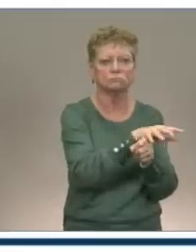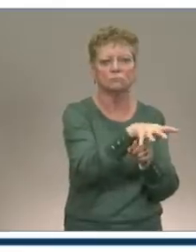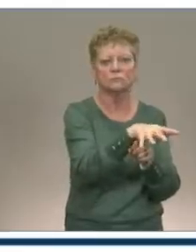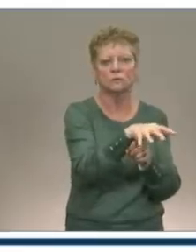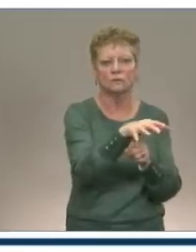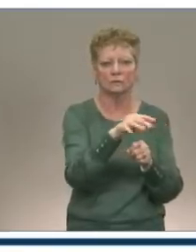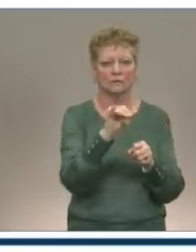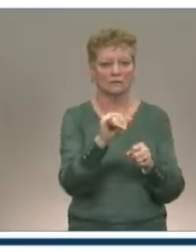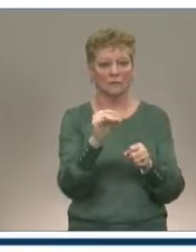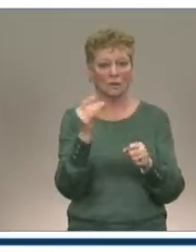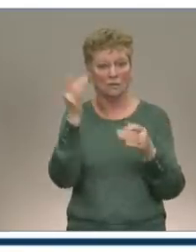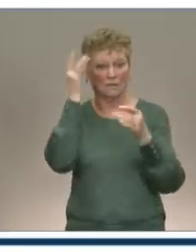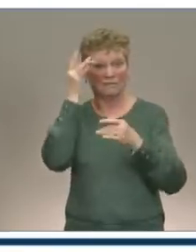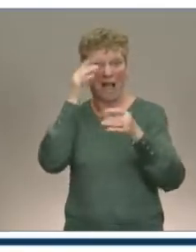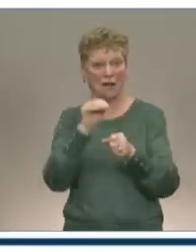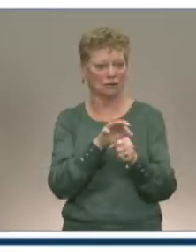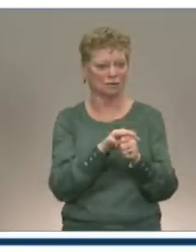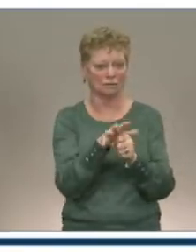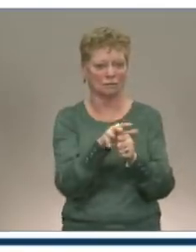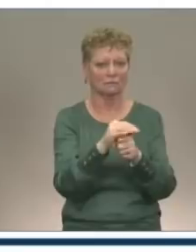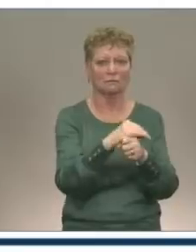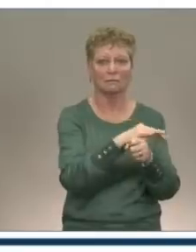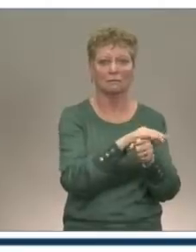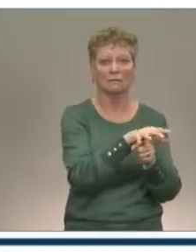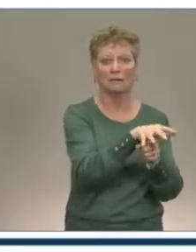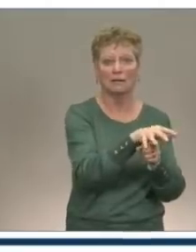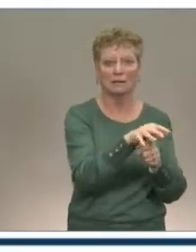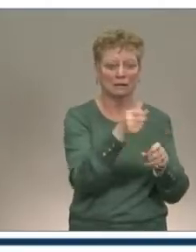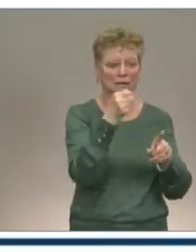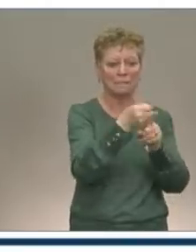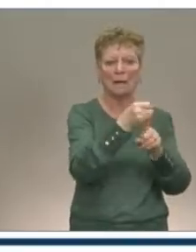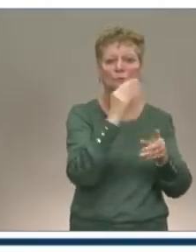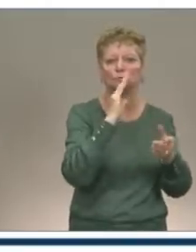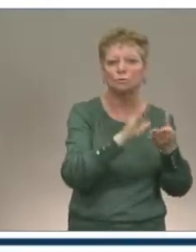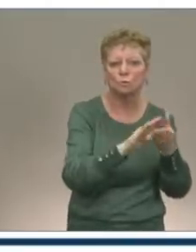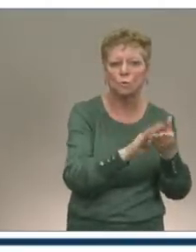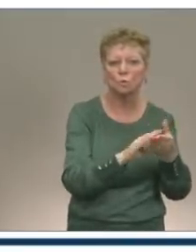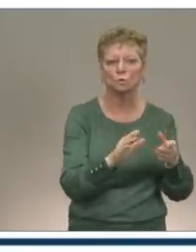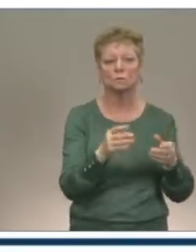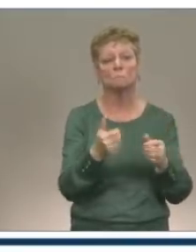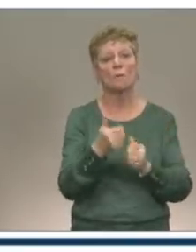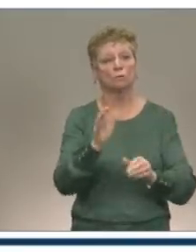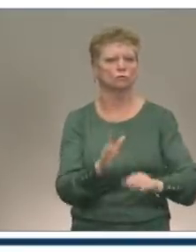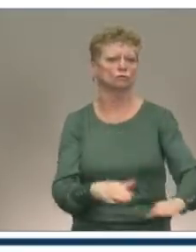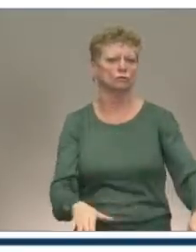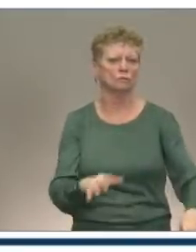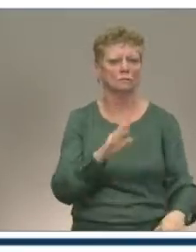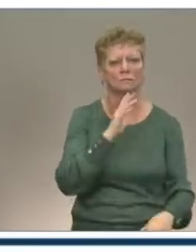community impacting schools impacting mostly the 5 to 11 year olds do you have a follow-up pat